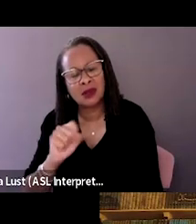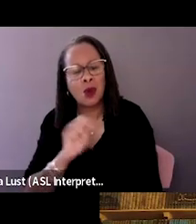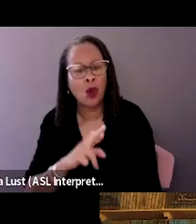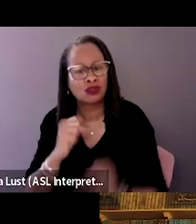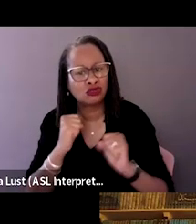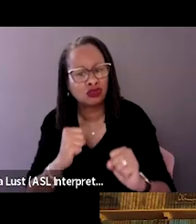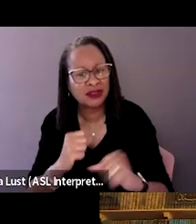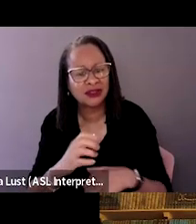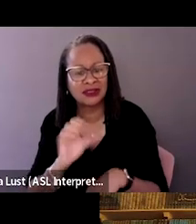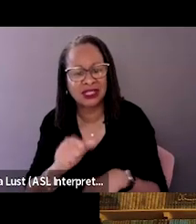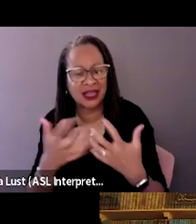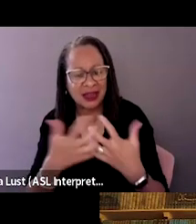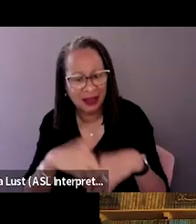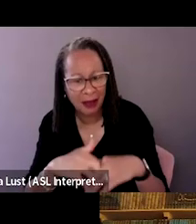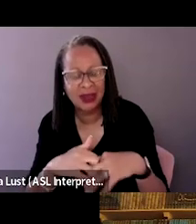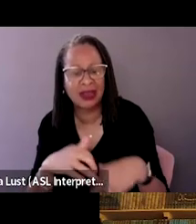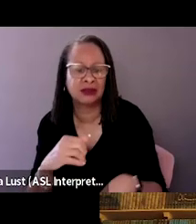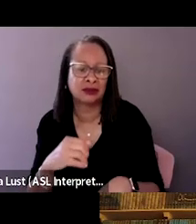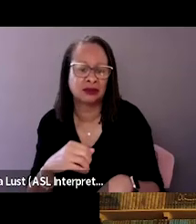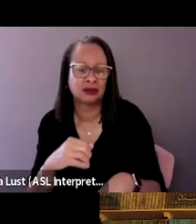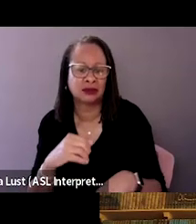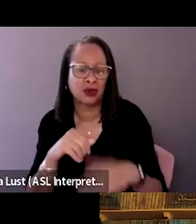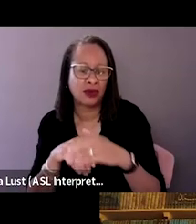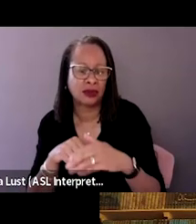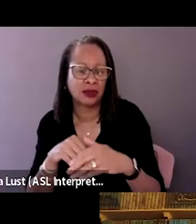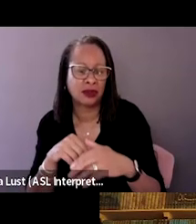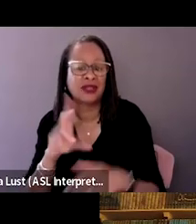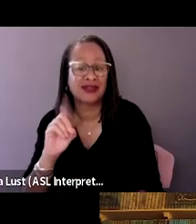can accommodate future documentaries,